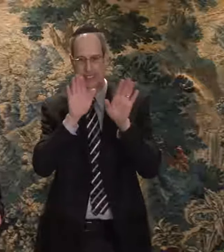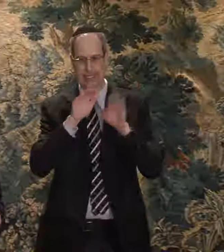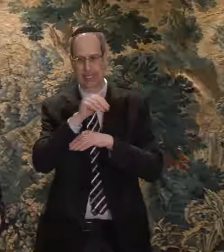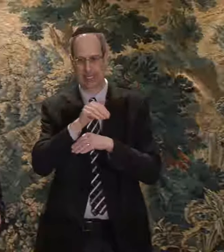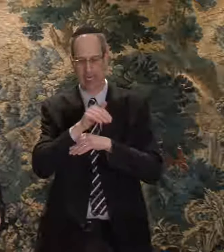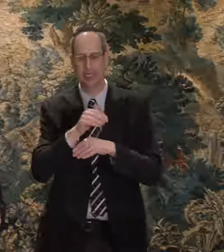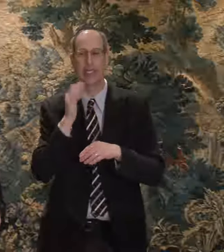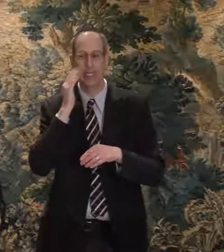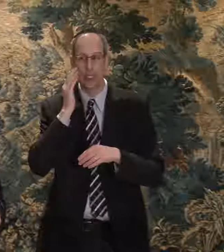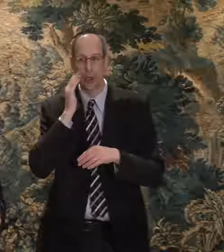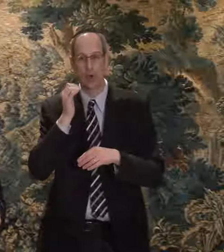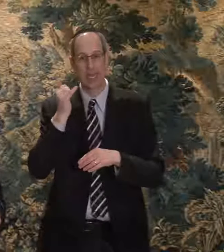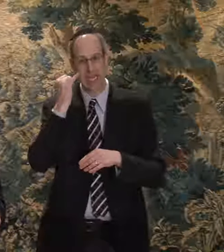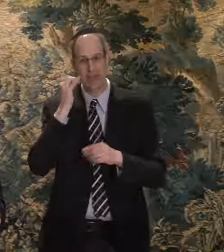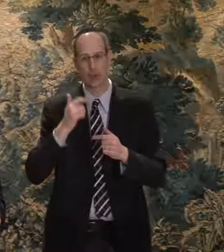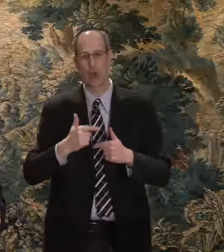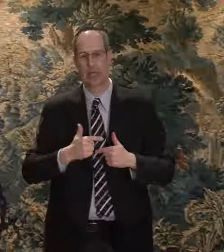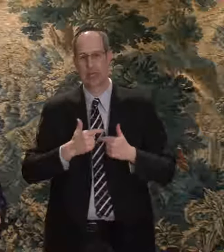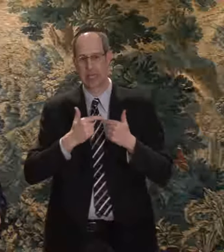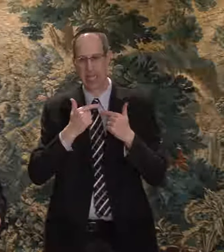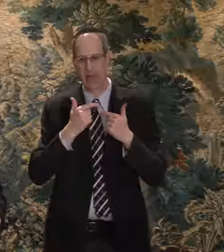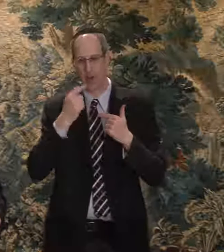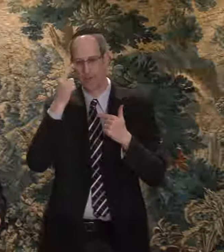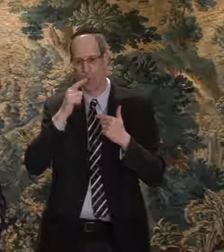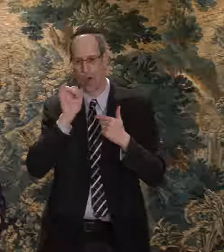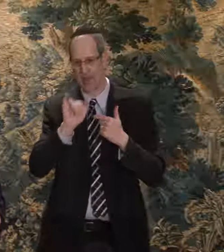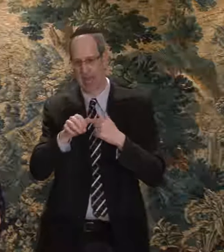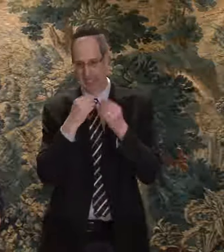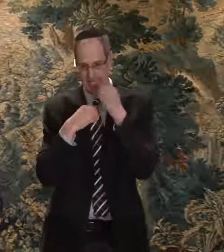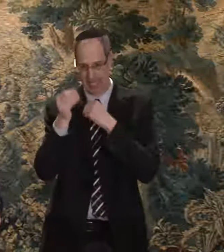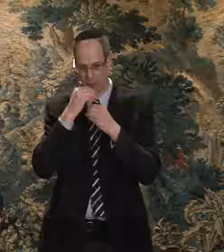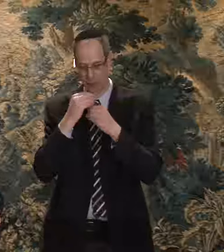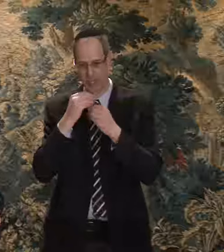knew that if he only could live to that dinner he would give his final speech